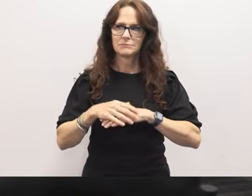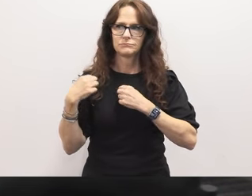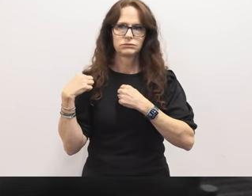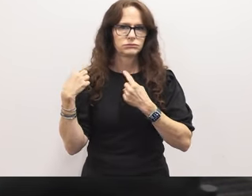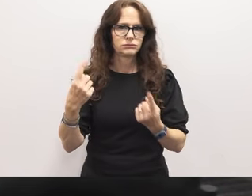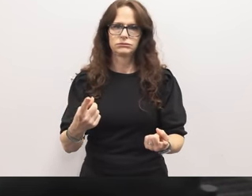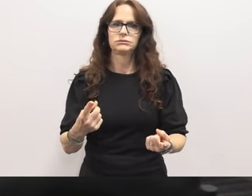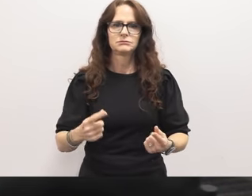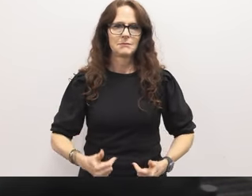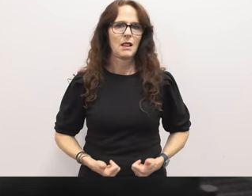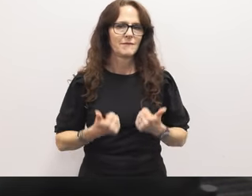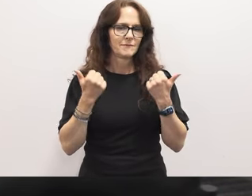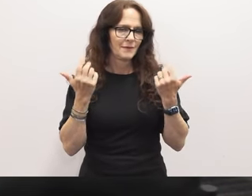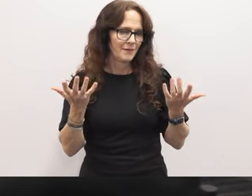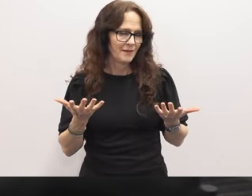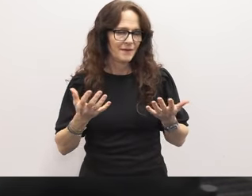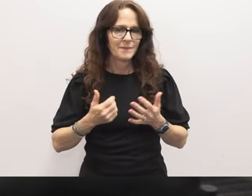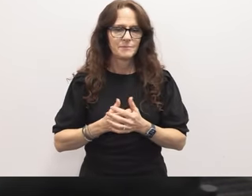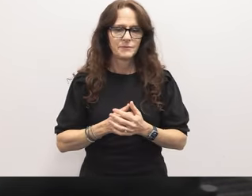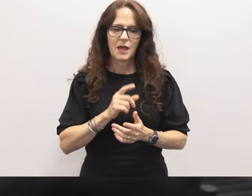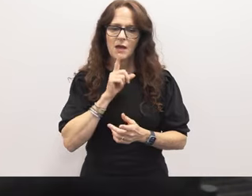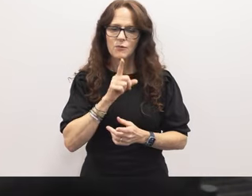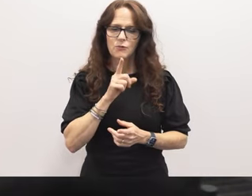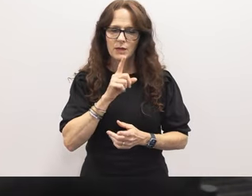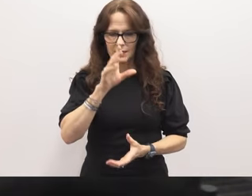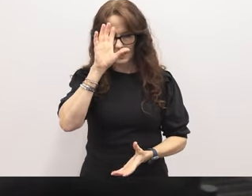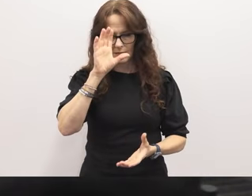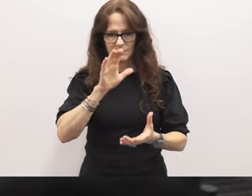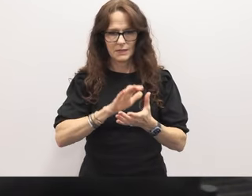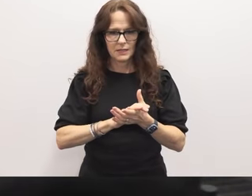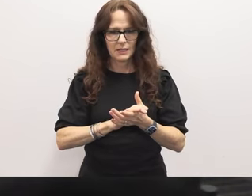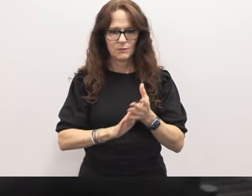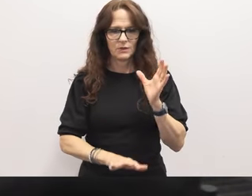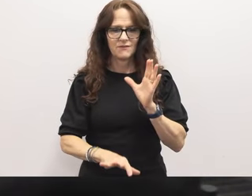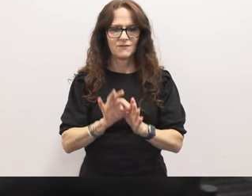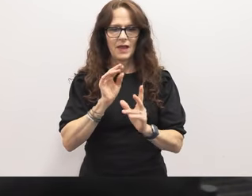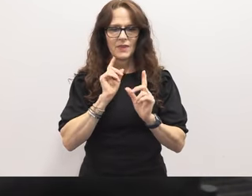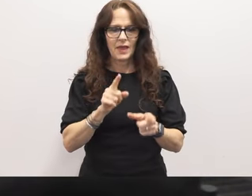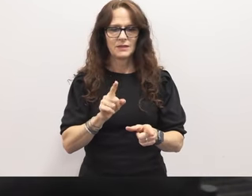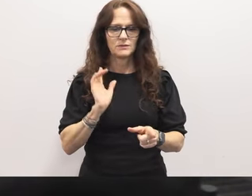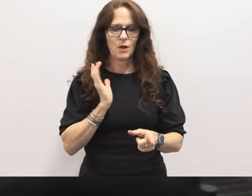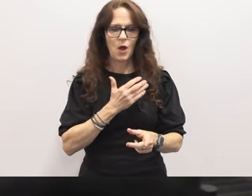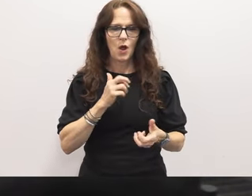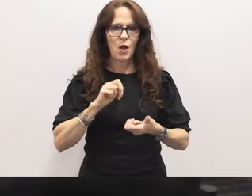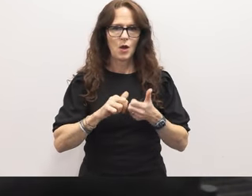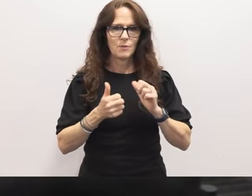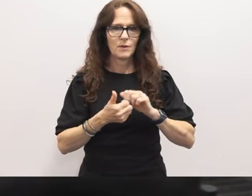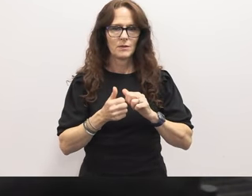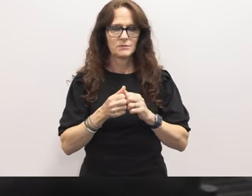And so I firmly believe that we can find the answers to our problems within the pages of a book,